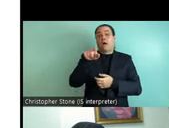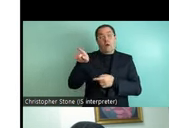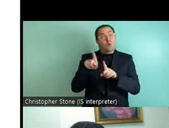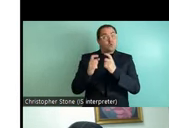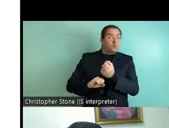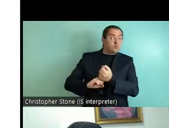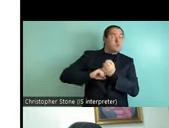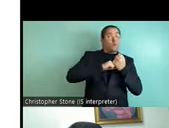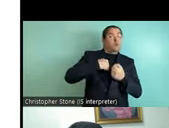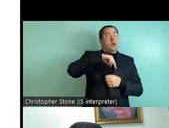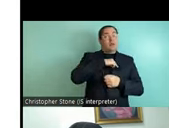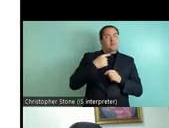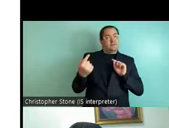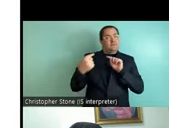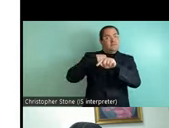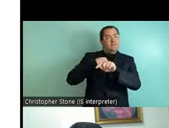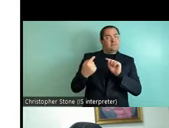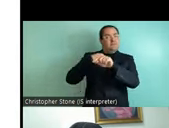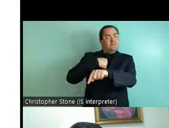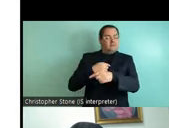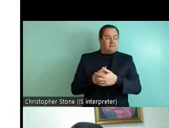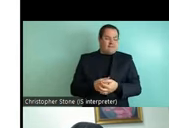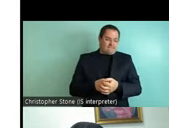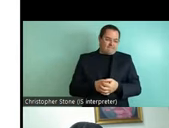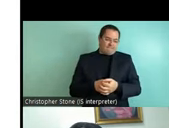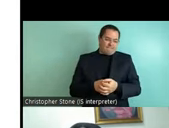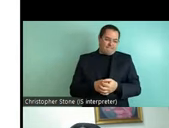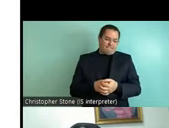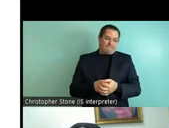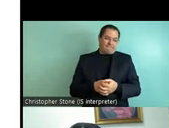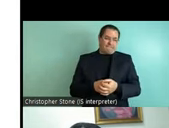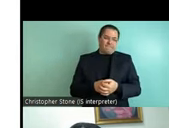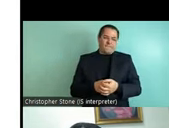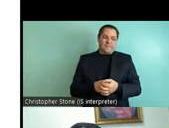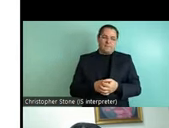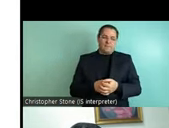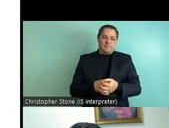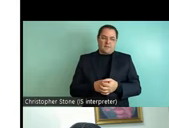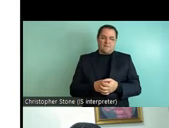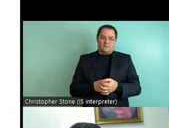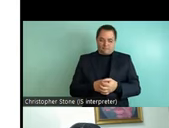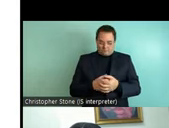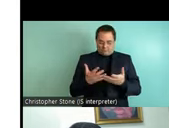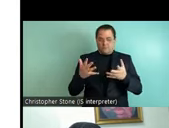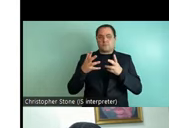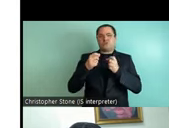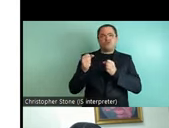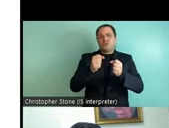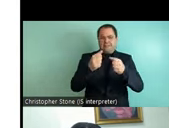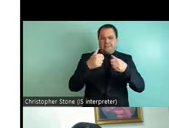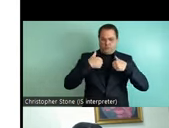CD is a two way, two pronged approach, then also in terms of strategy and positioning